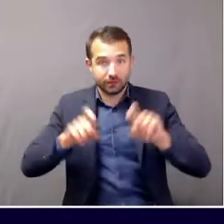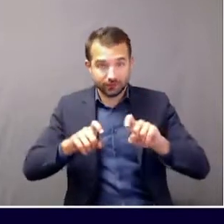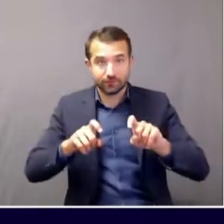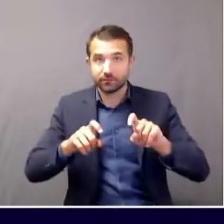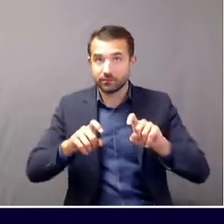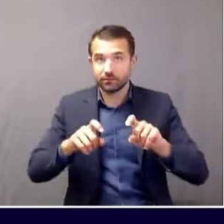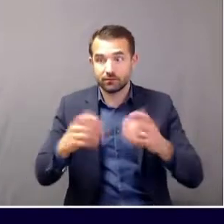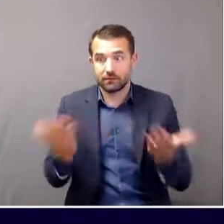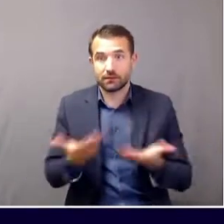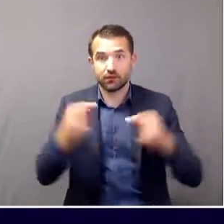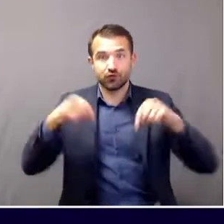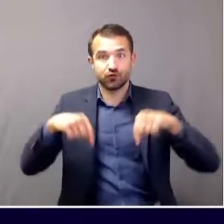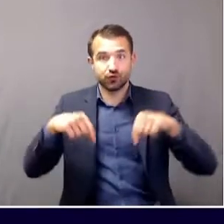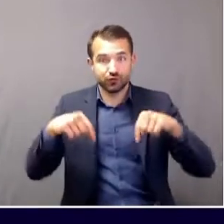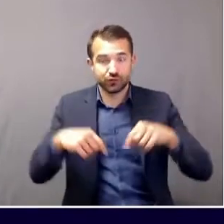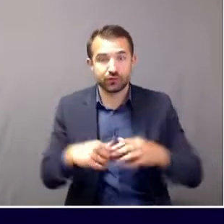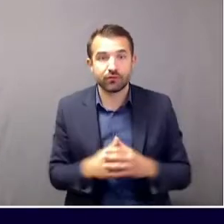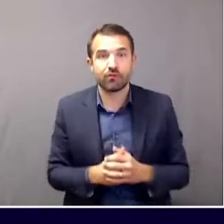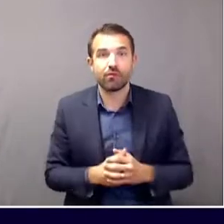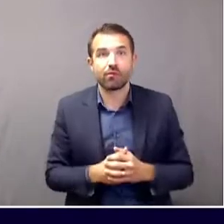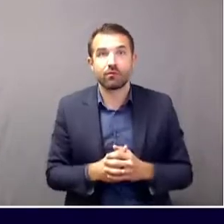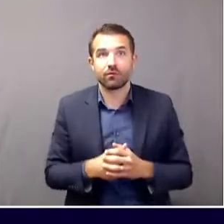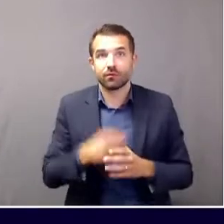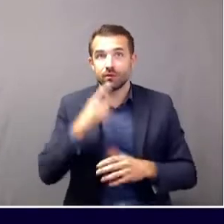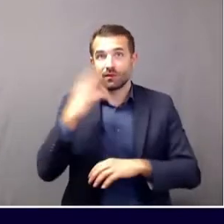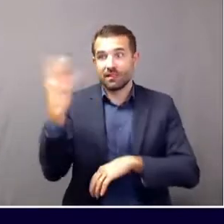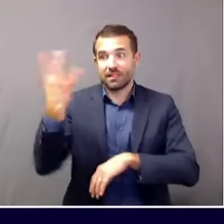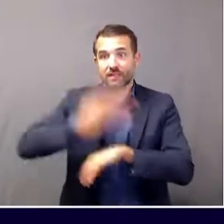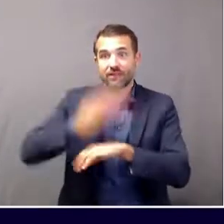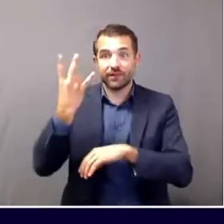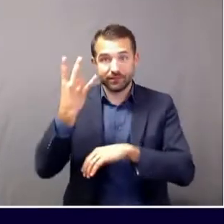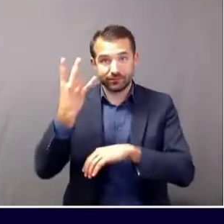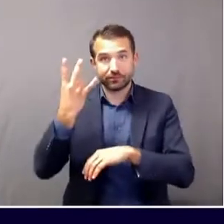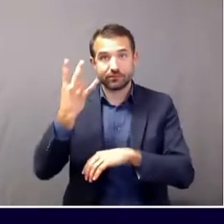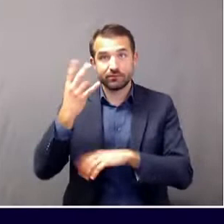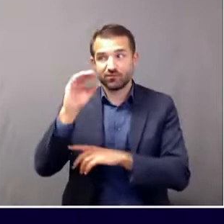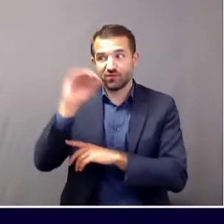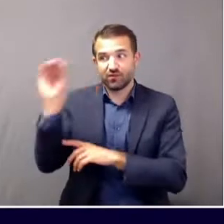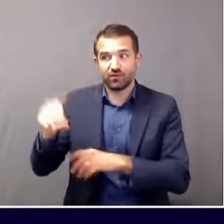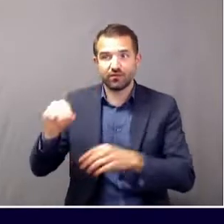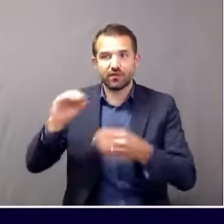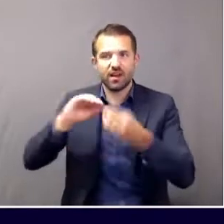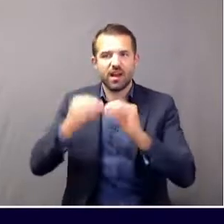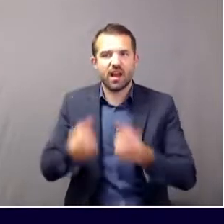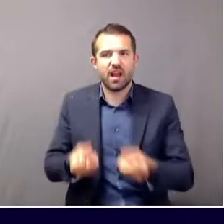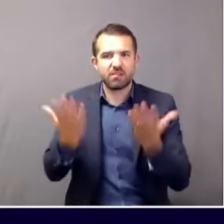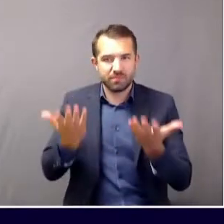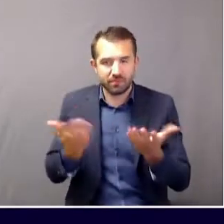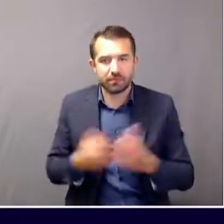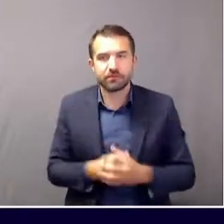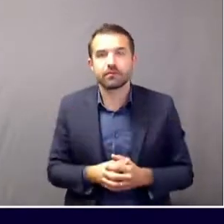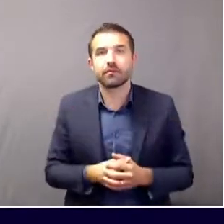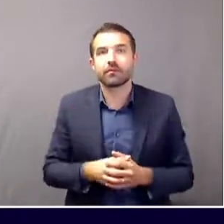positivity rate on a seven day